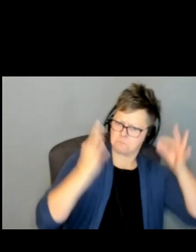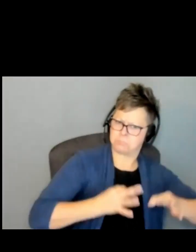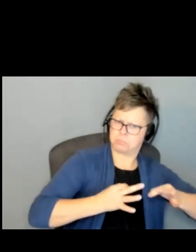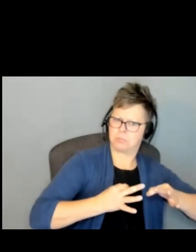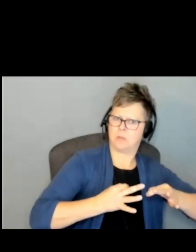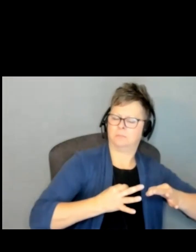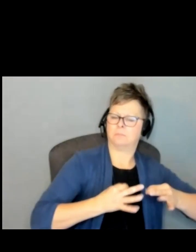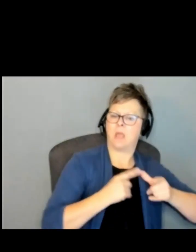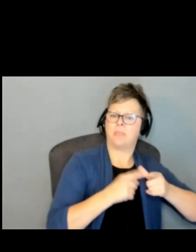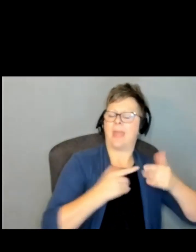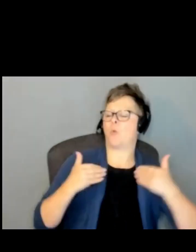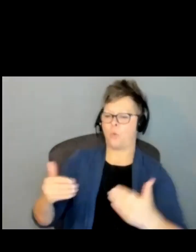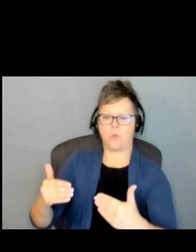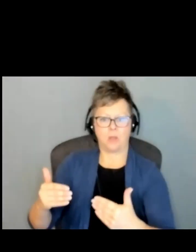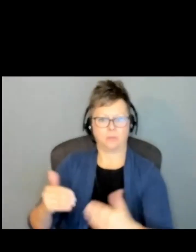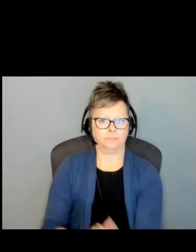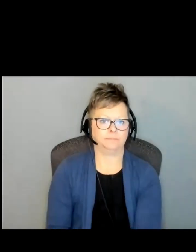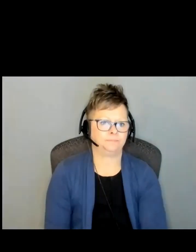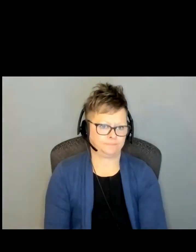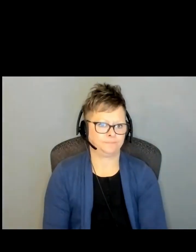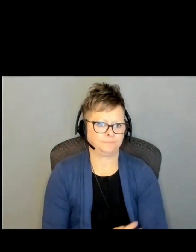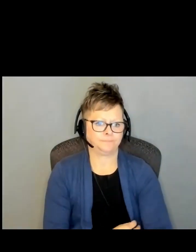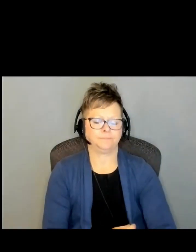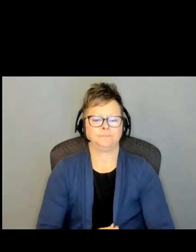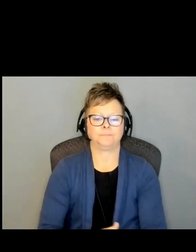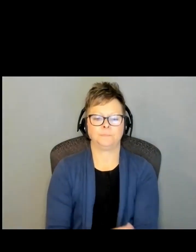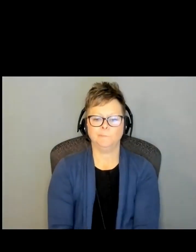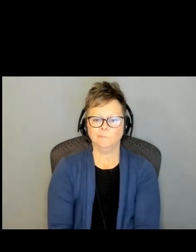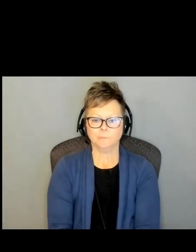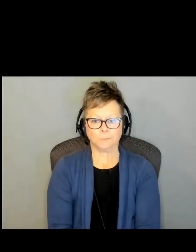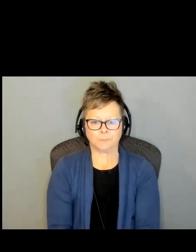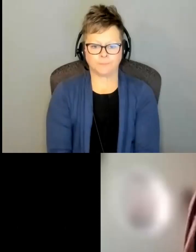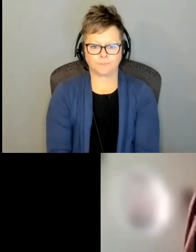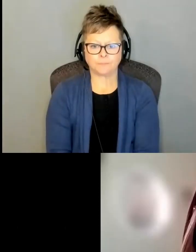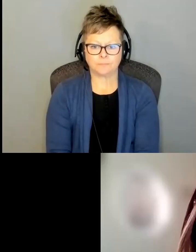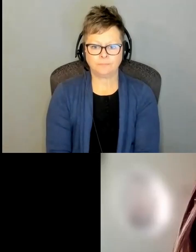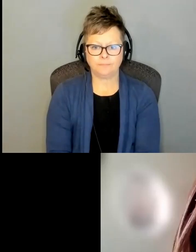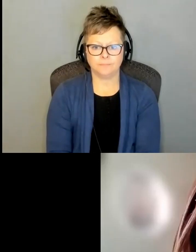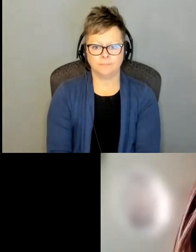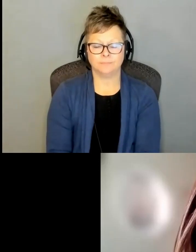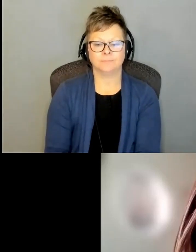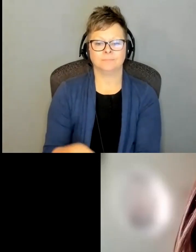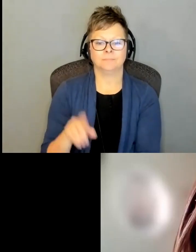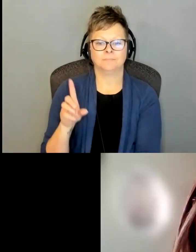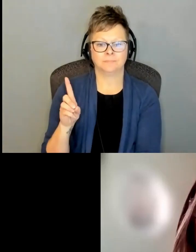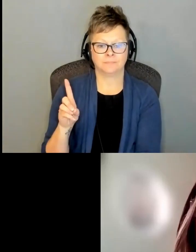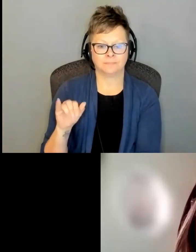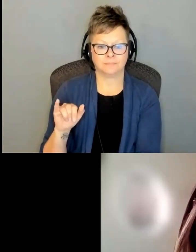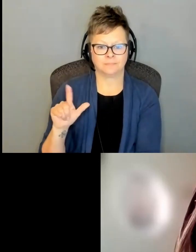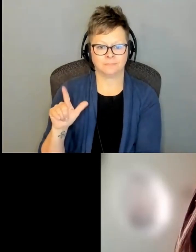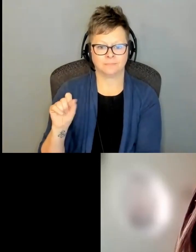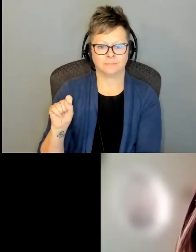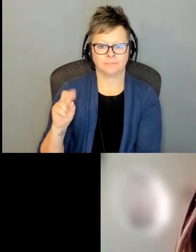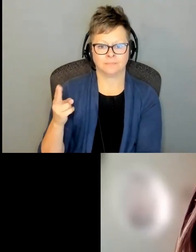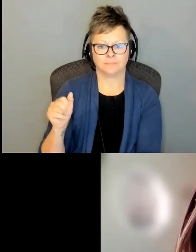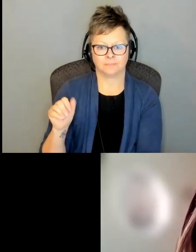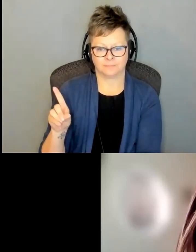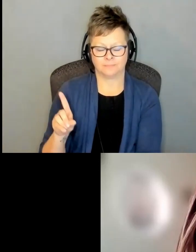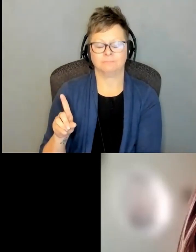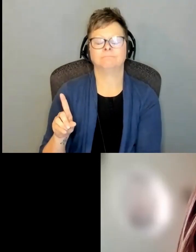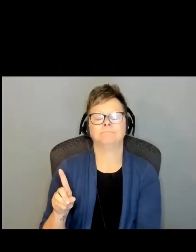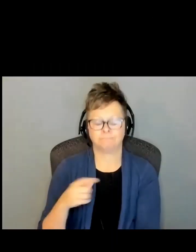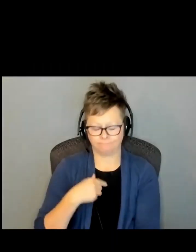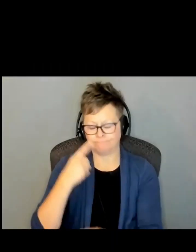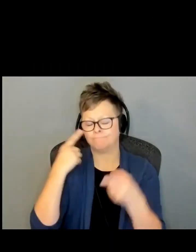I wholeheartedly agree with Francis’ thought.